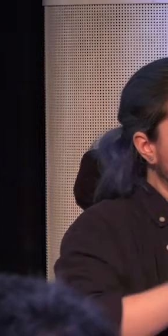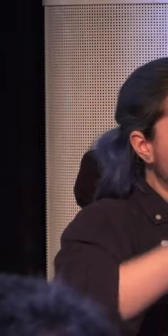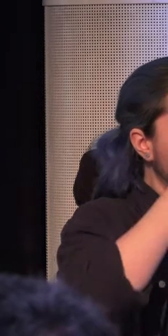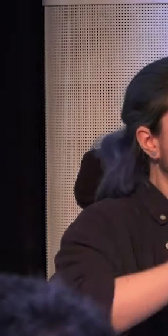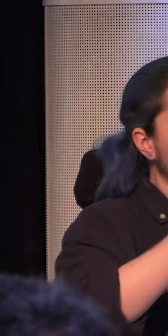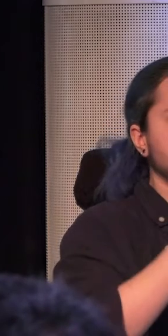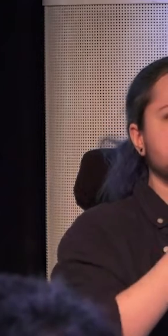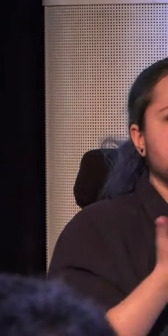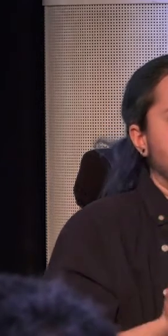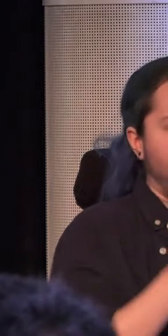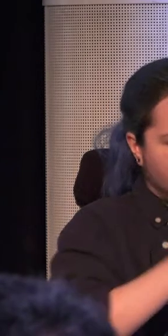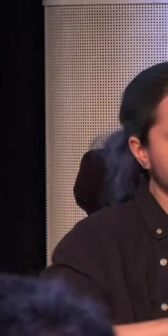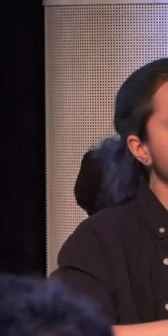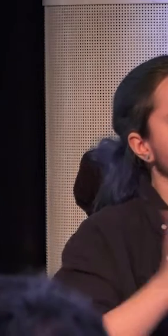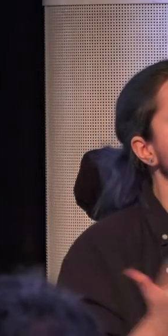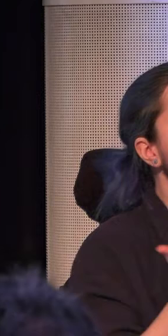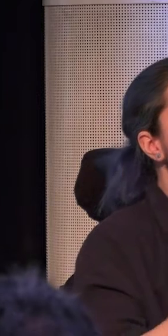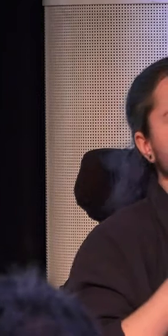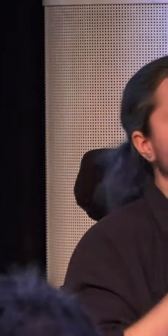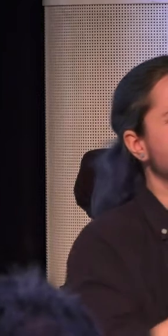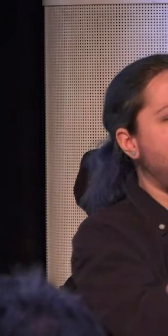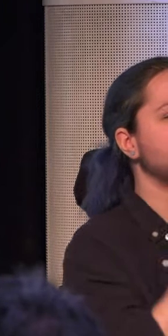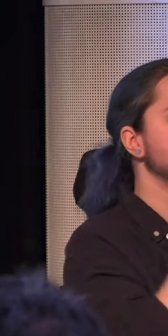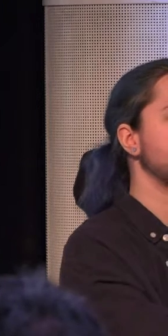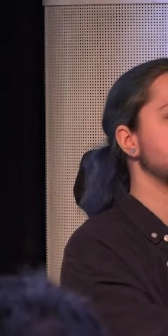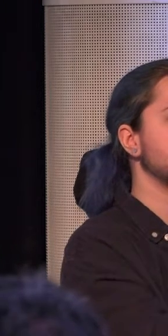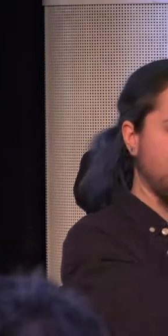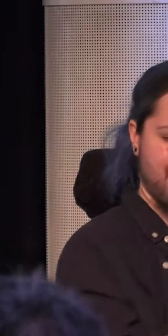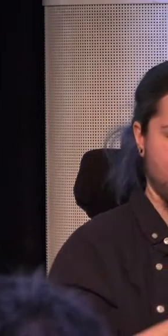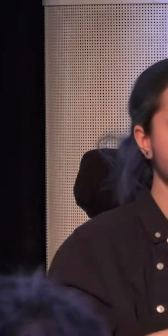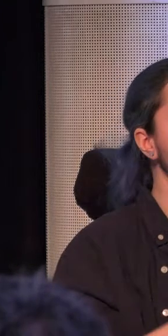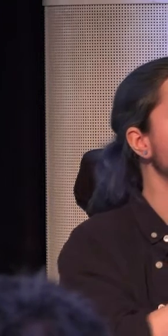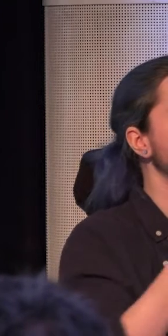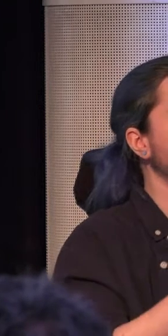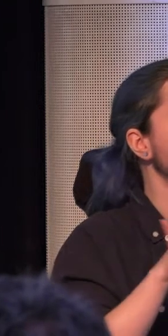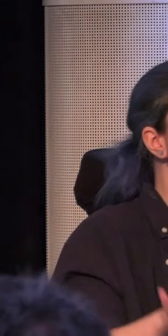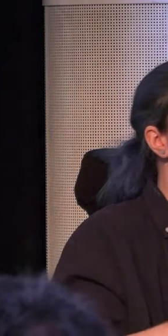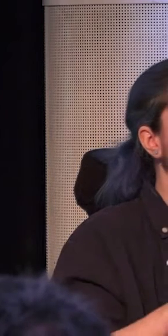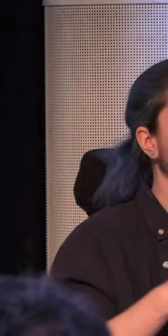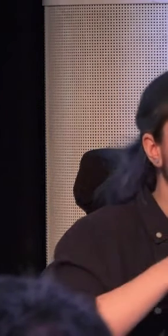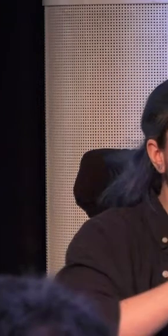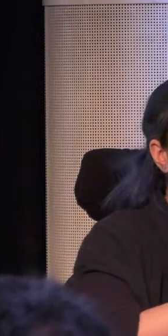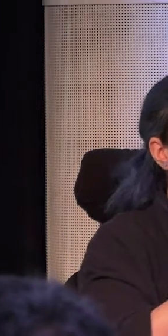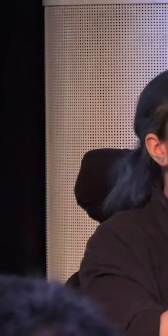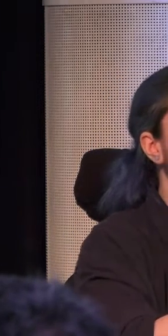to continue this journey without an artist. So dance and movement was investigated, ending in a fantastic performance